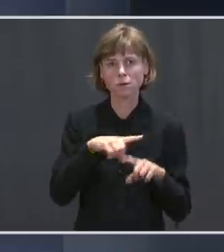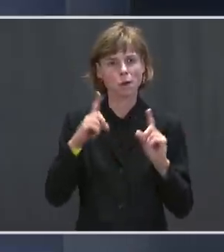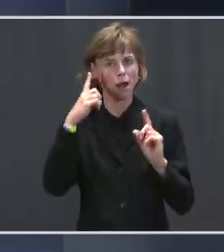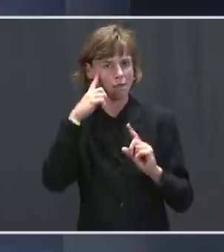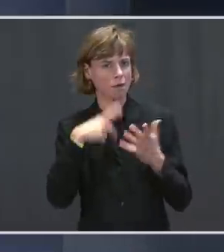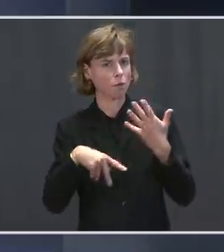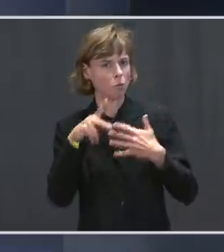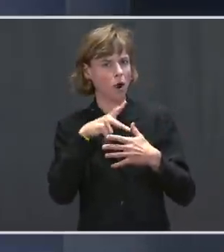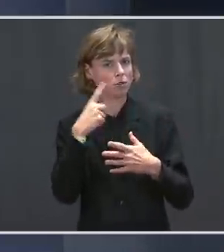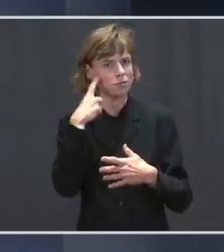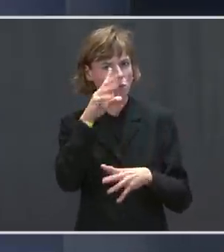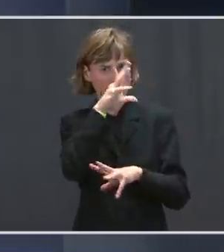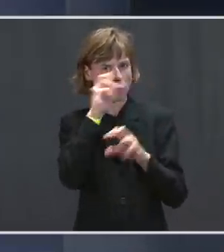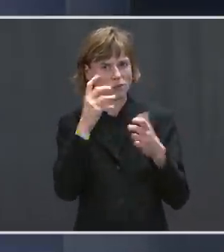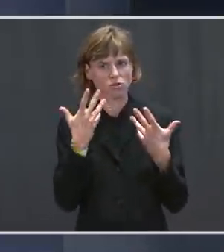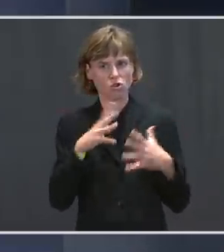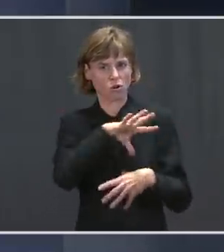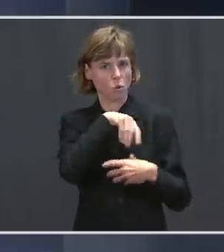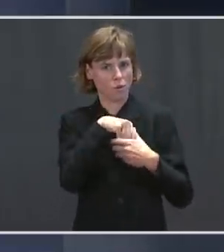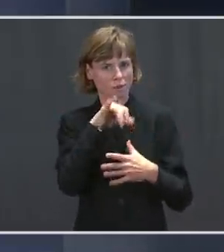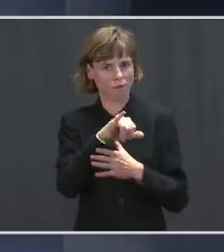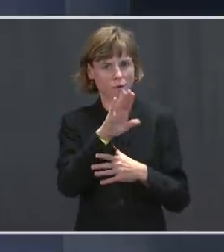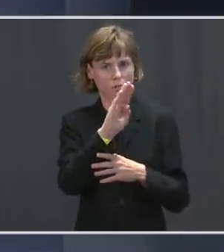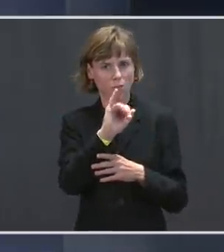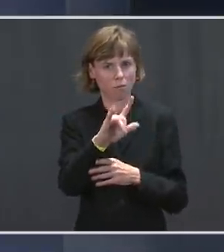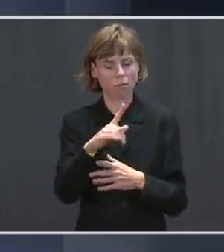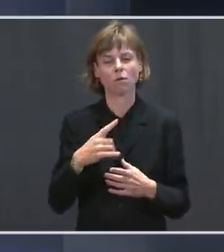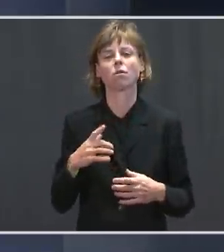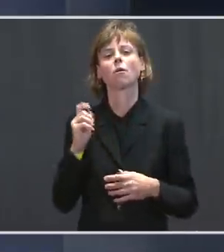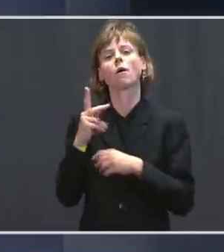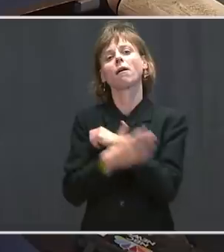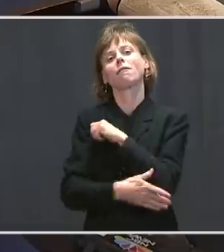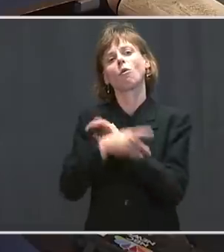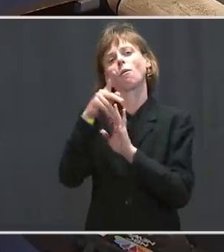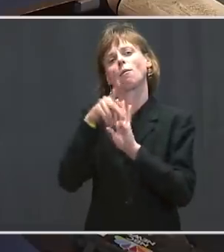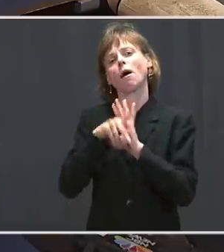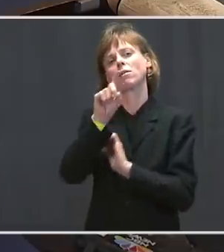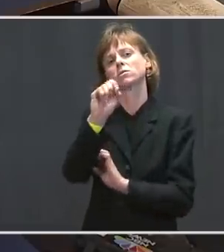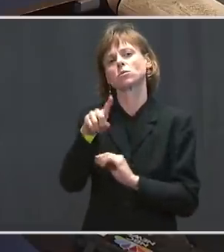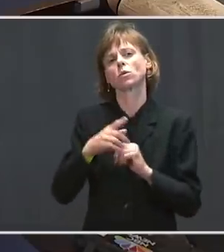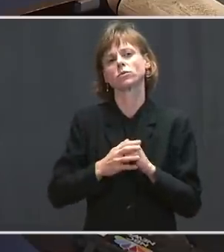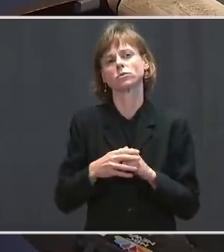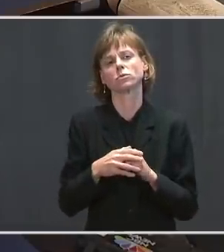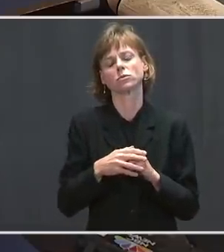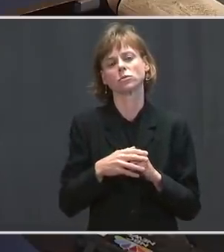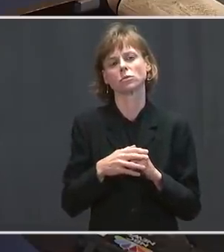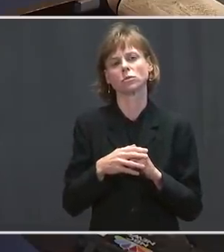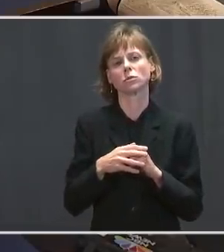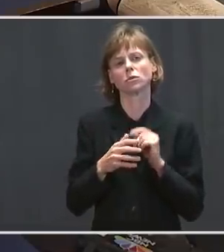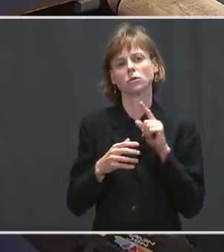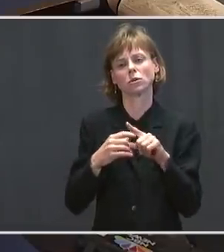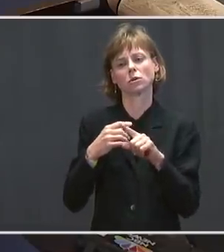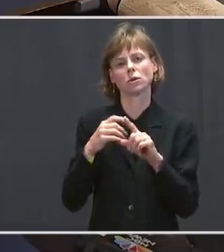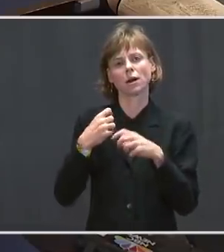are already in the bill. The Press: And just a foreign policy question. Avril Haines made clear that she would absolutely comply